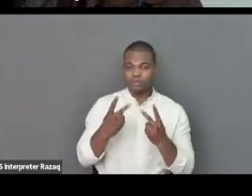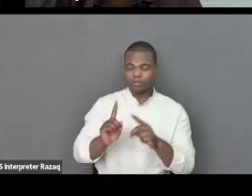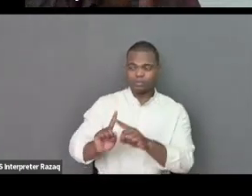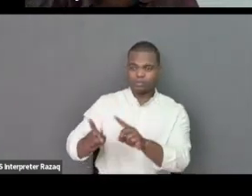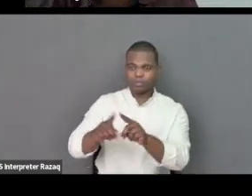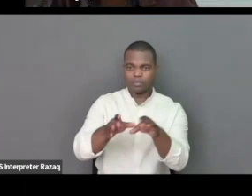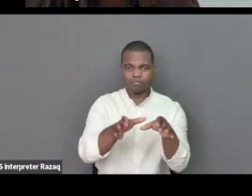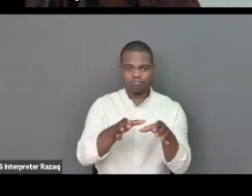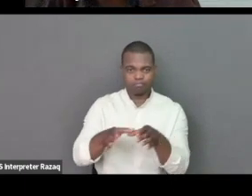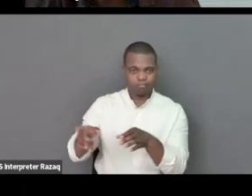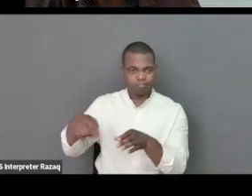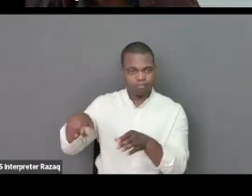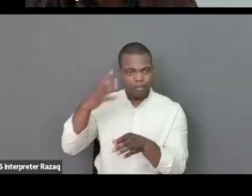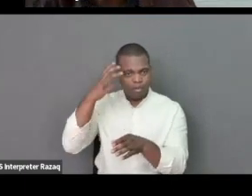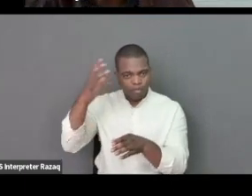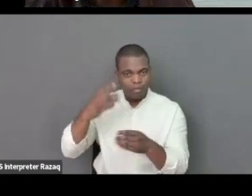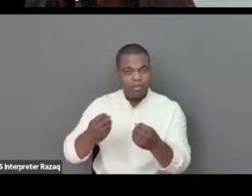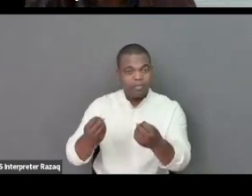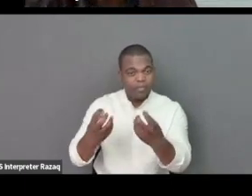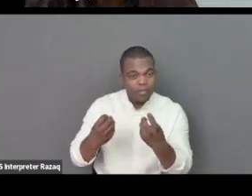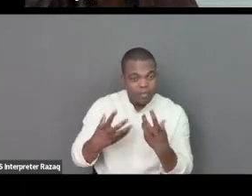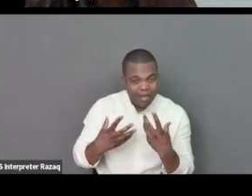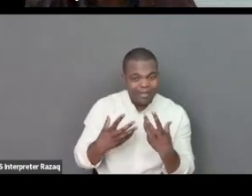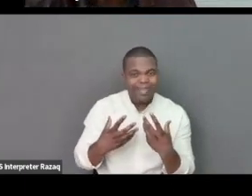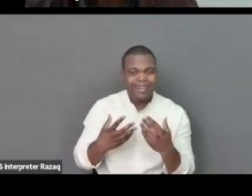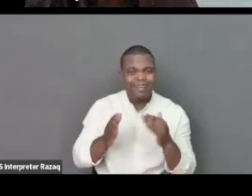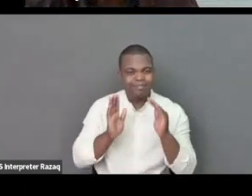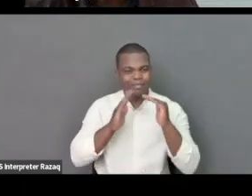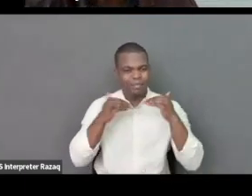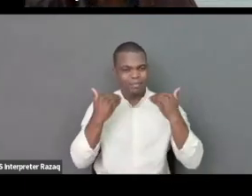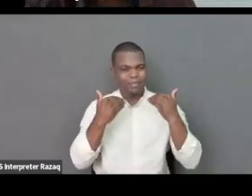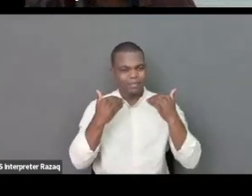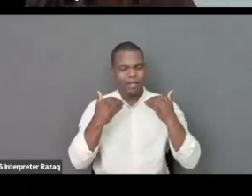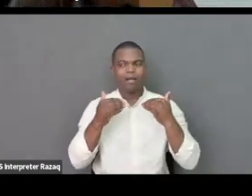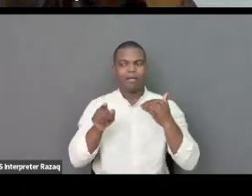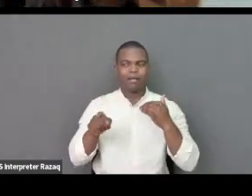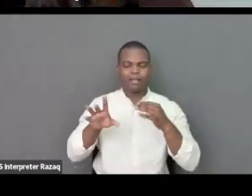What is a feedback mechanism? We'll show you two examples here. This is